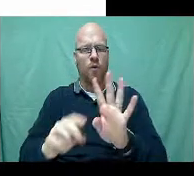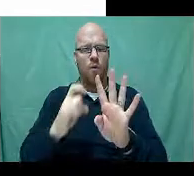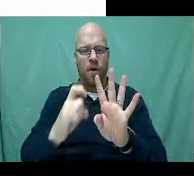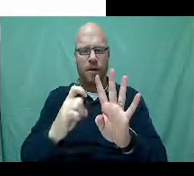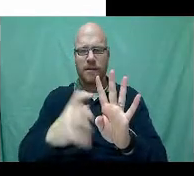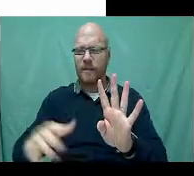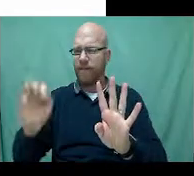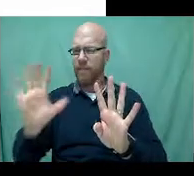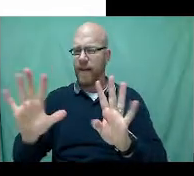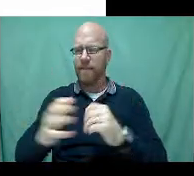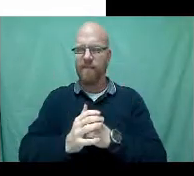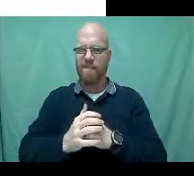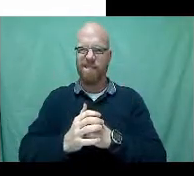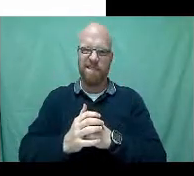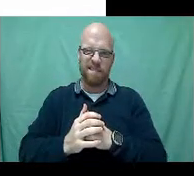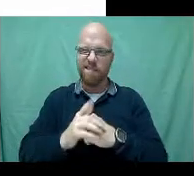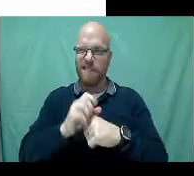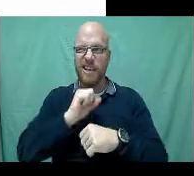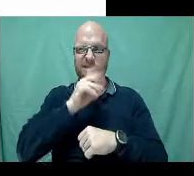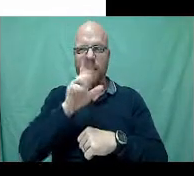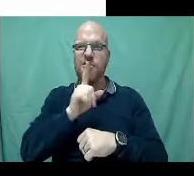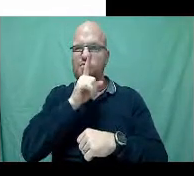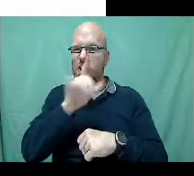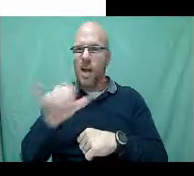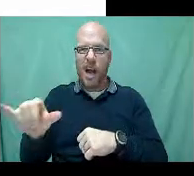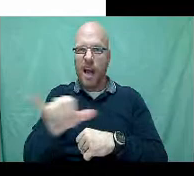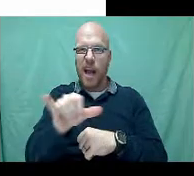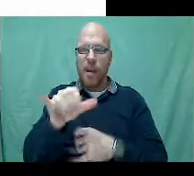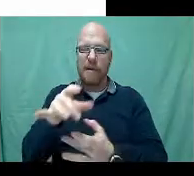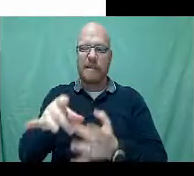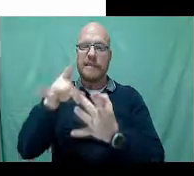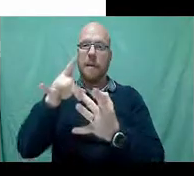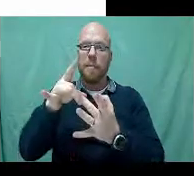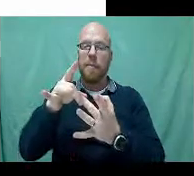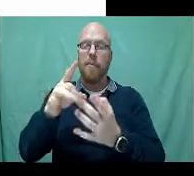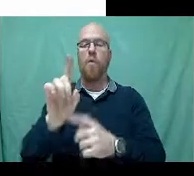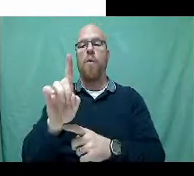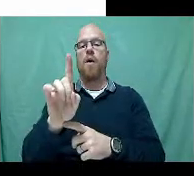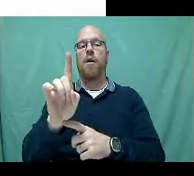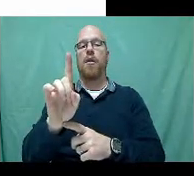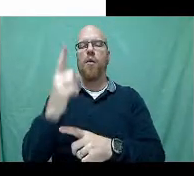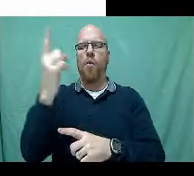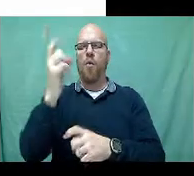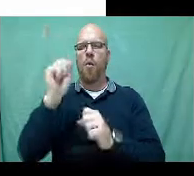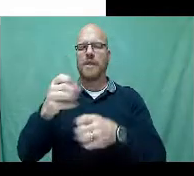Now, they don't have anything really in common, except one, we can divide by a positive 1.